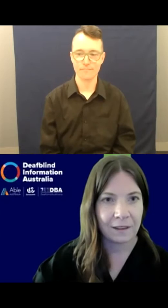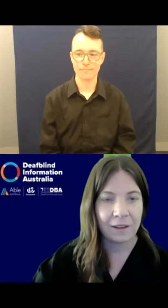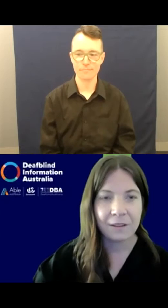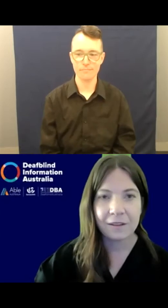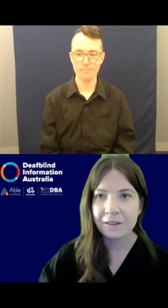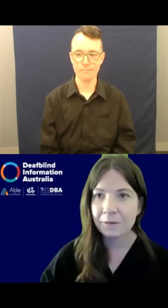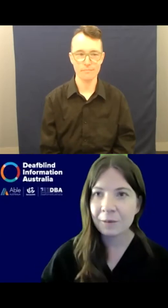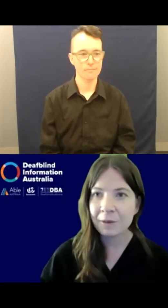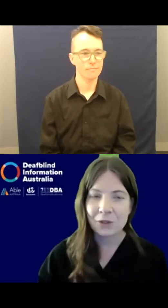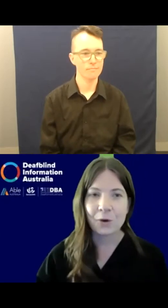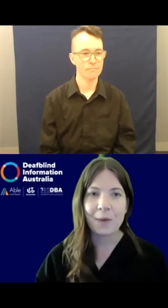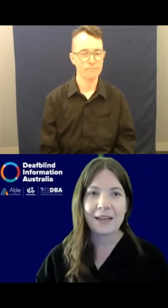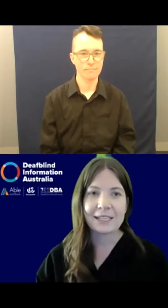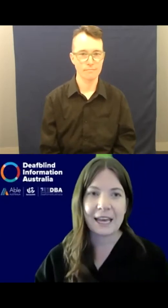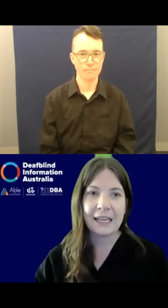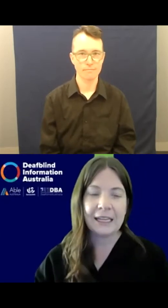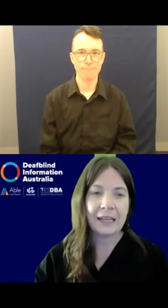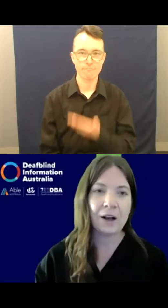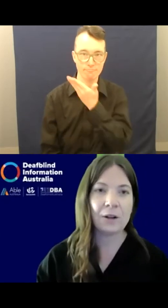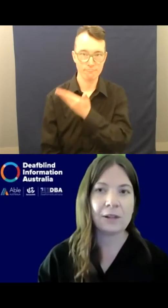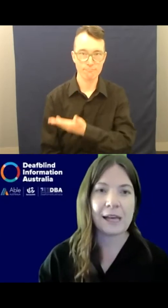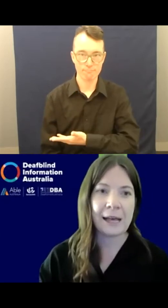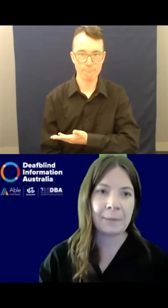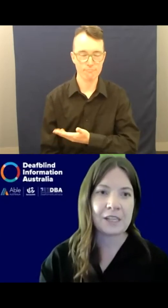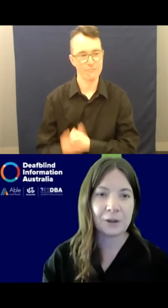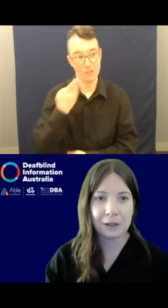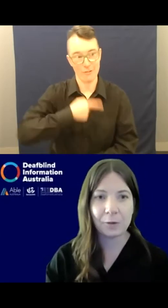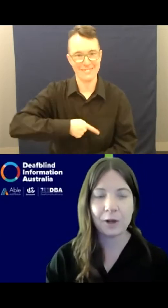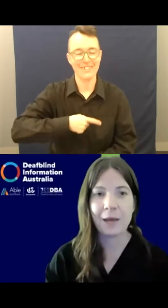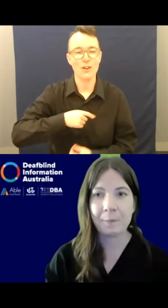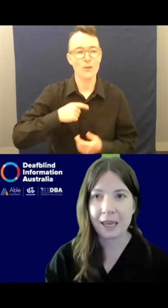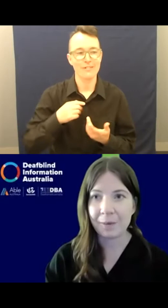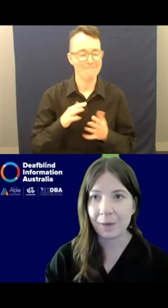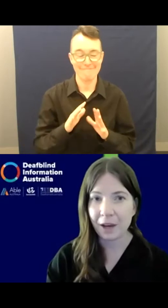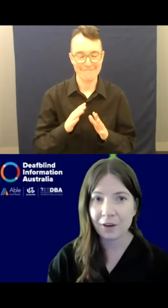So this is what I'm going to talk about today. I'll tell you a bit about me and my background,